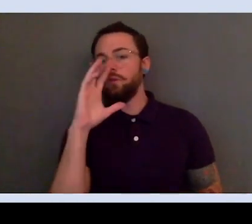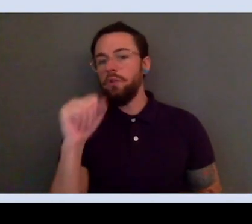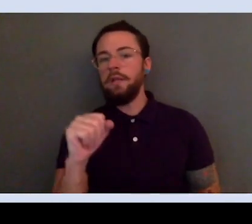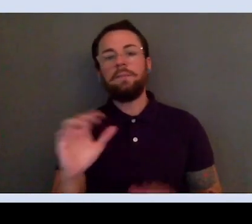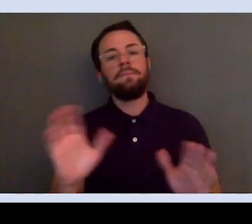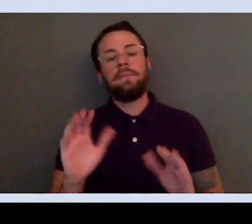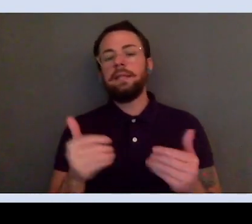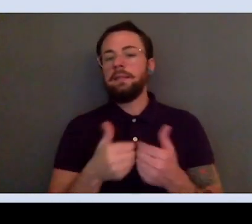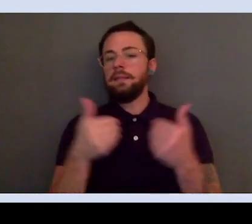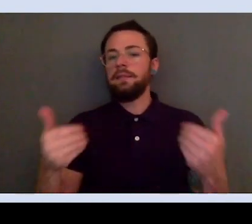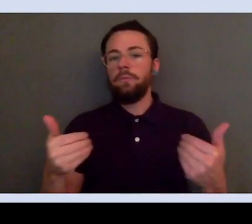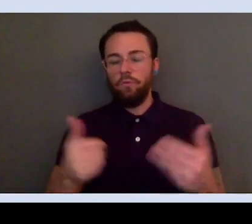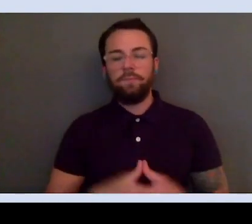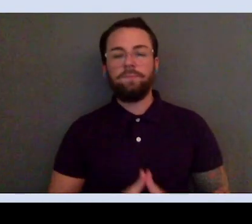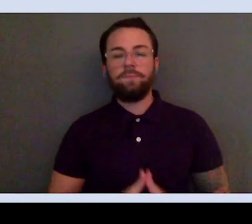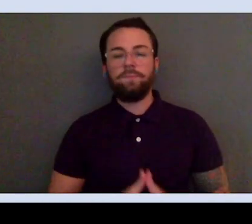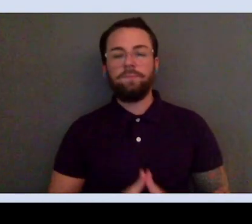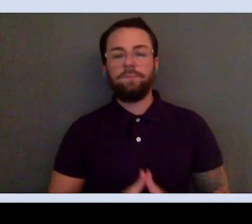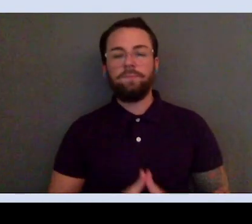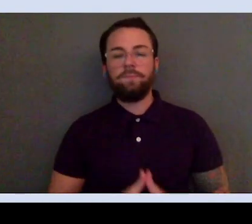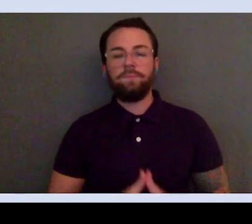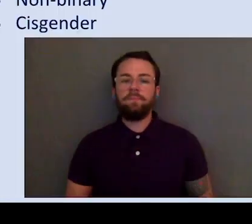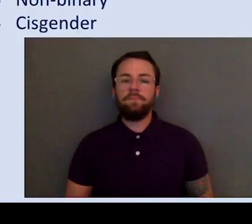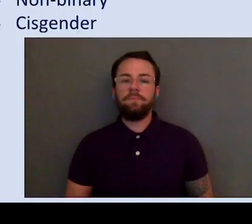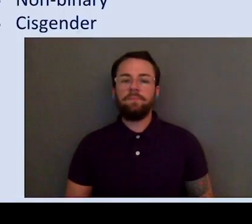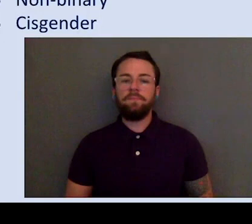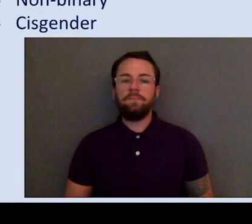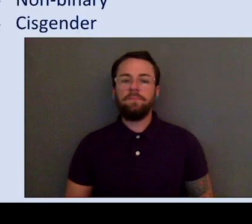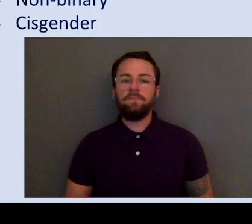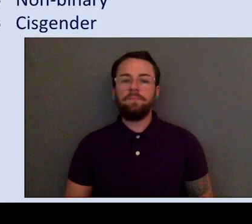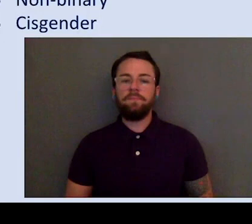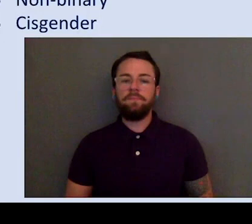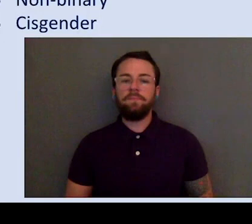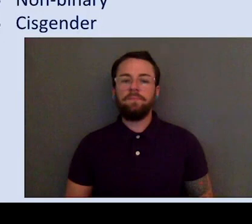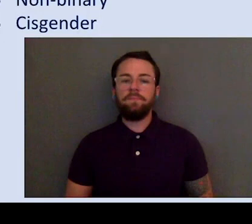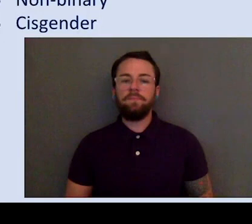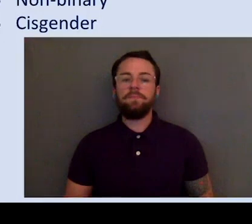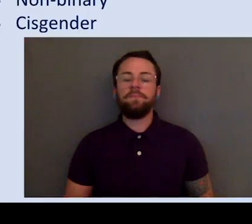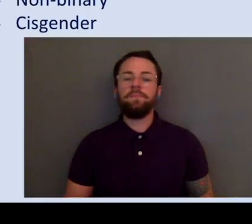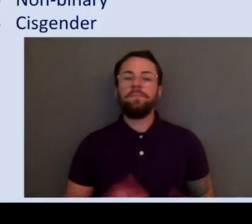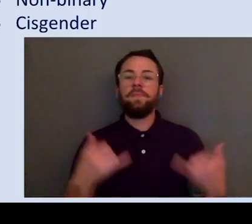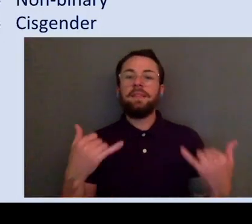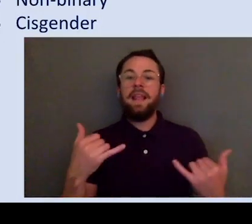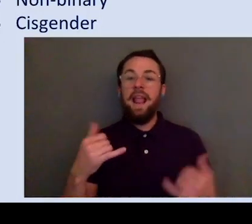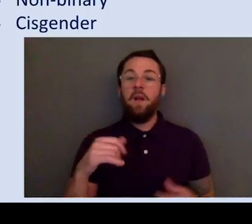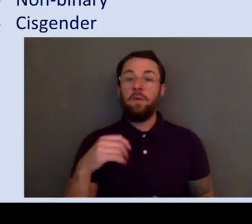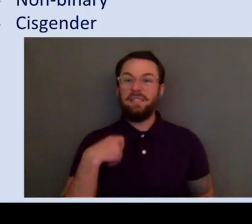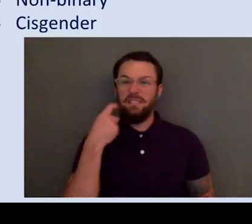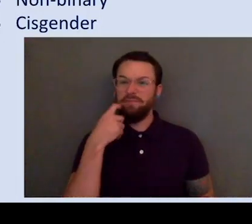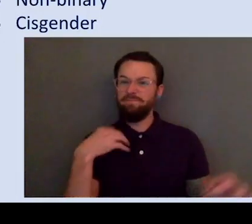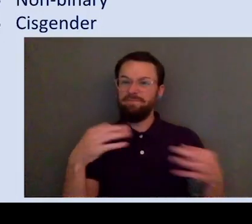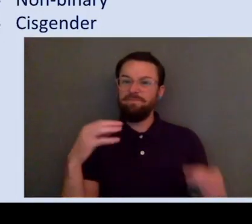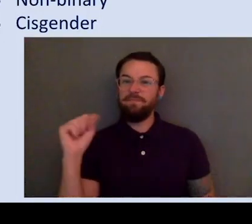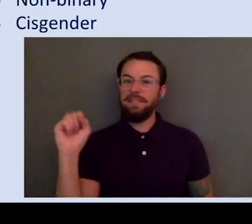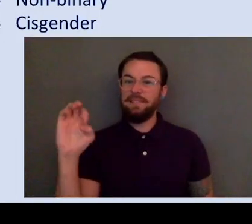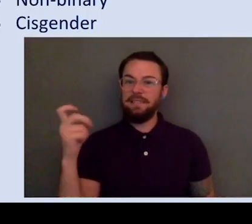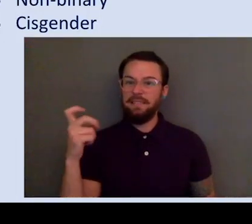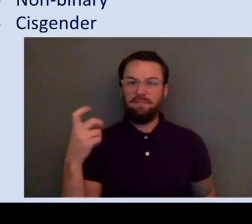It's important that we don't confuse sex with sexual attraction or gender identity.